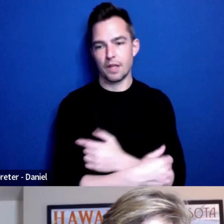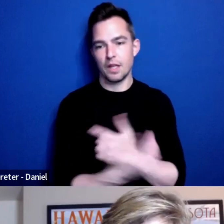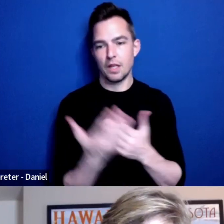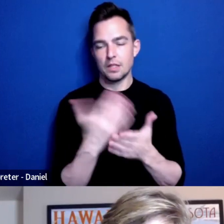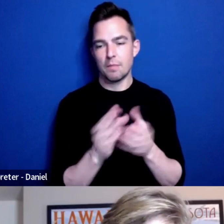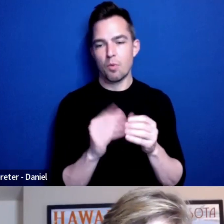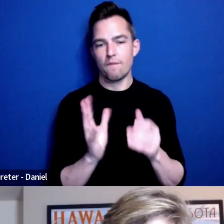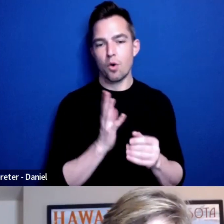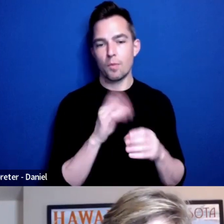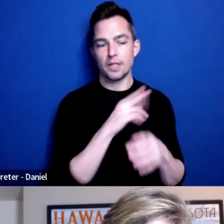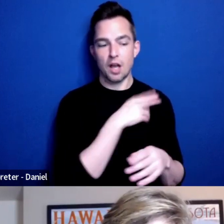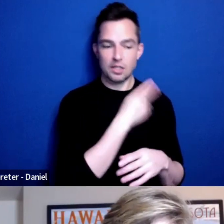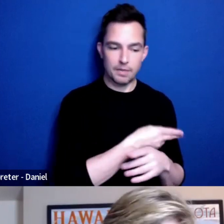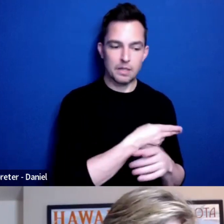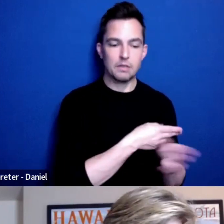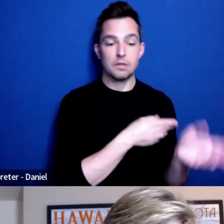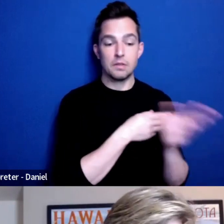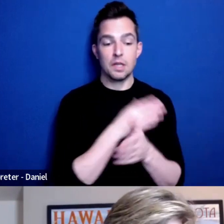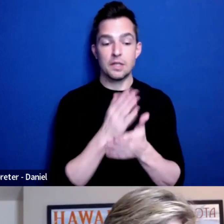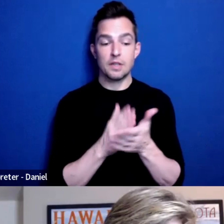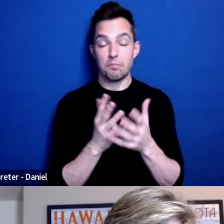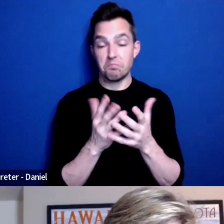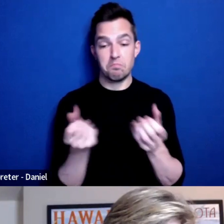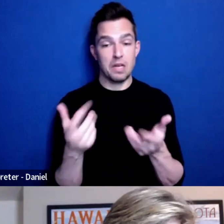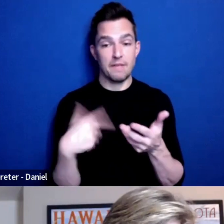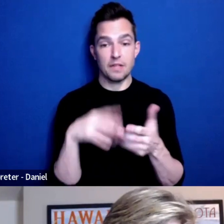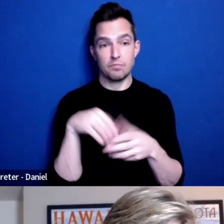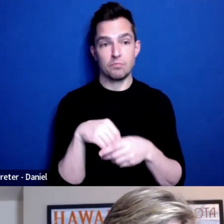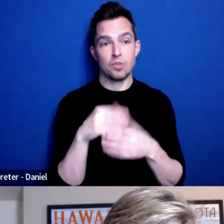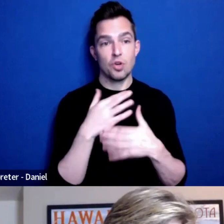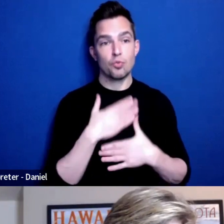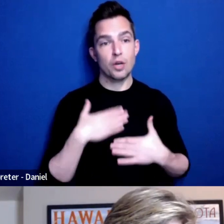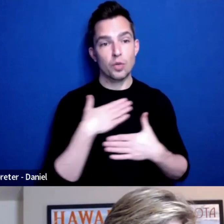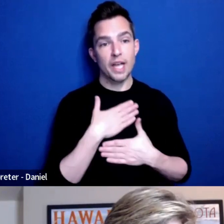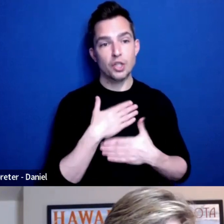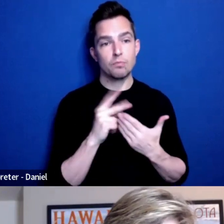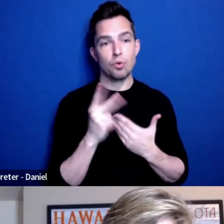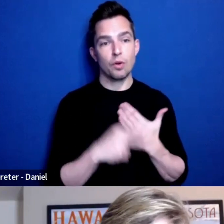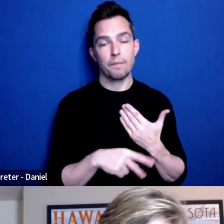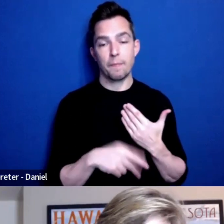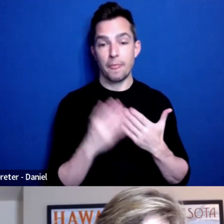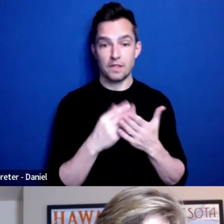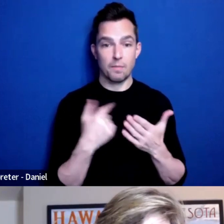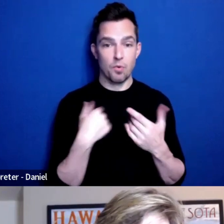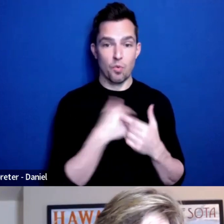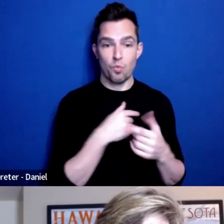the hospital. Some of it was a lot of us participated in a recreation program. Some of it was what while we were snowshoeing, we were we were